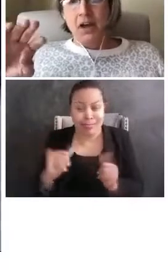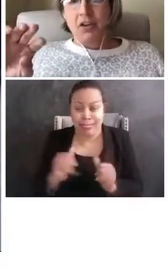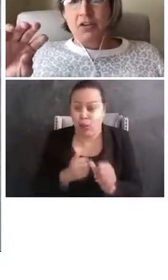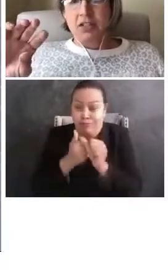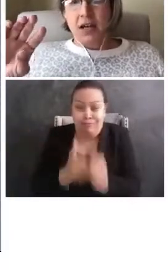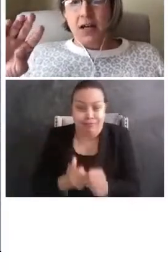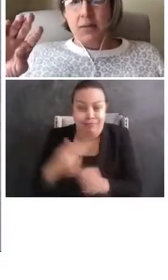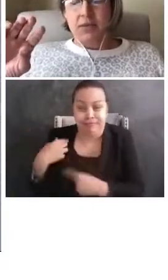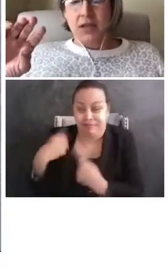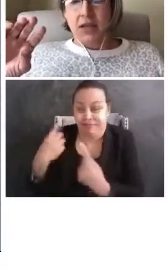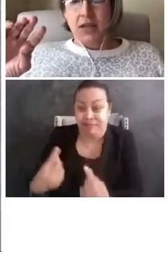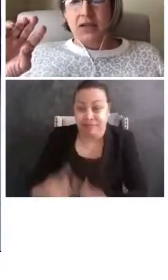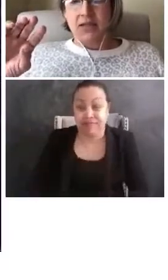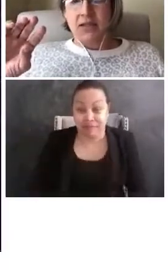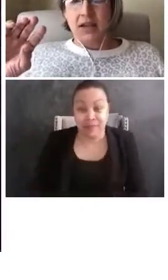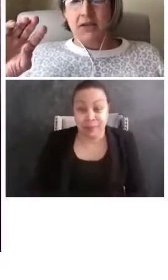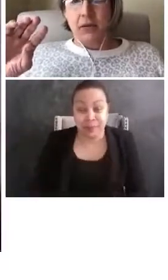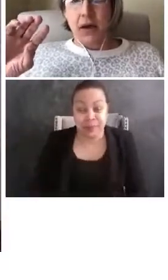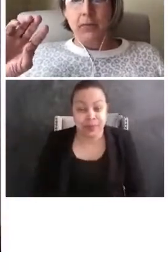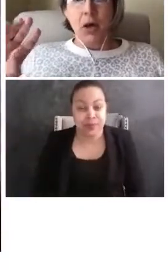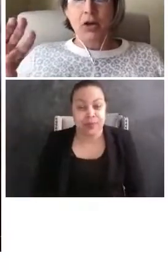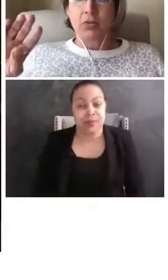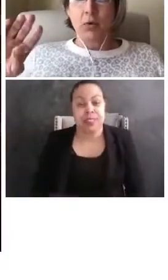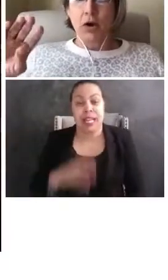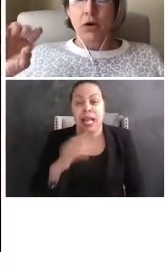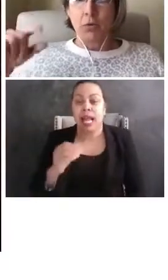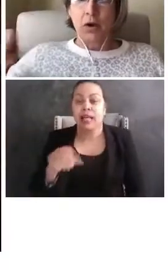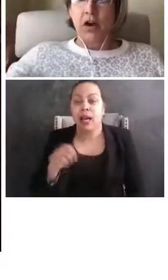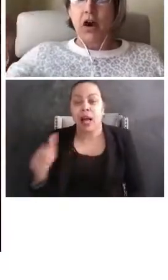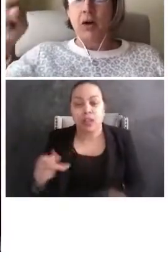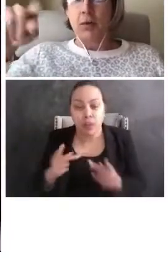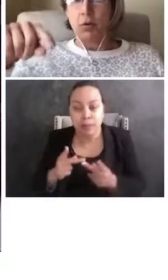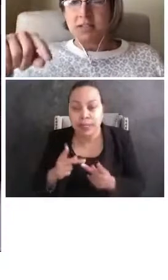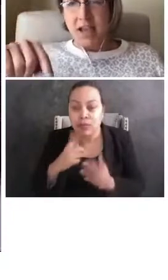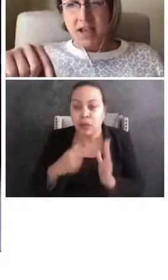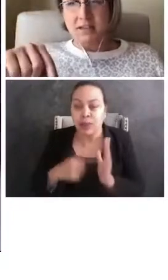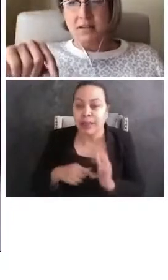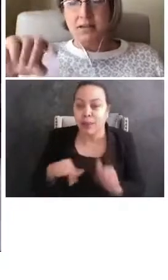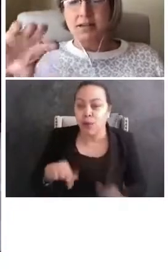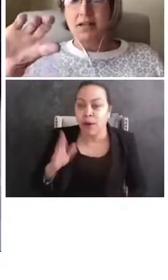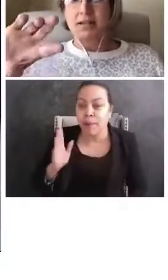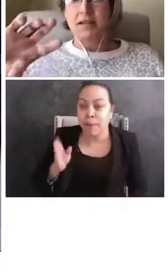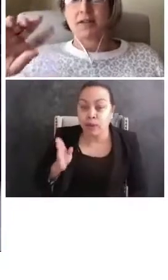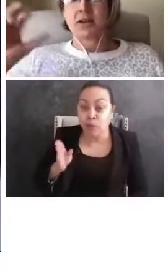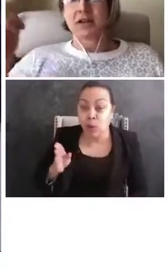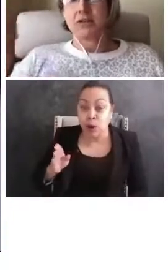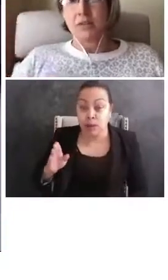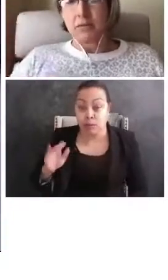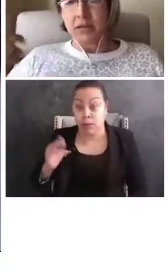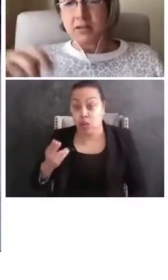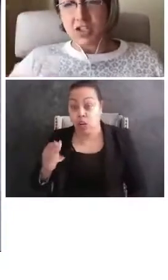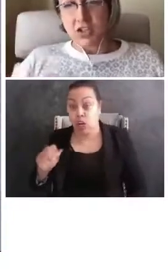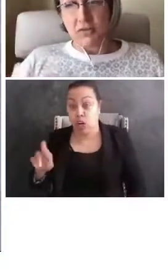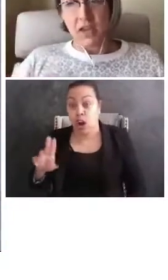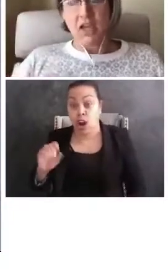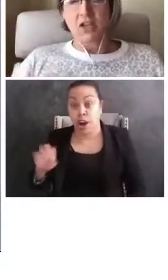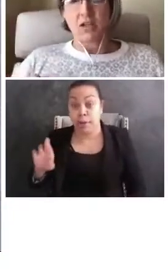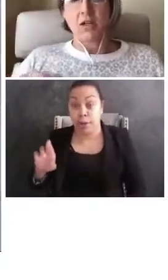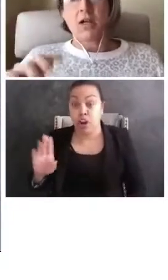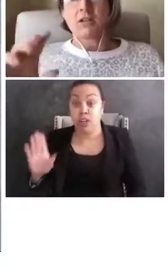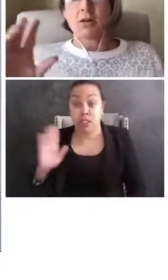Other times in Baltimore where it was hazardous, it's starting to flip due to gentrification.